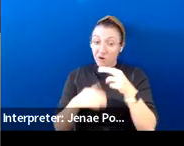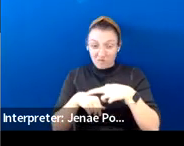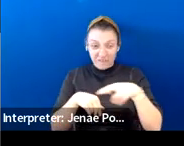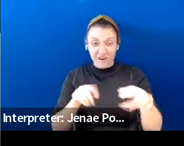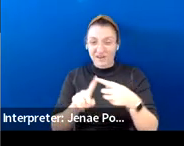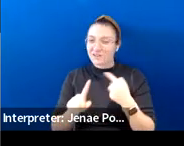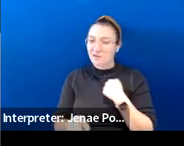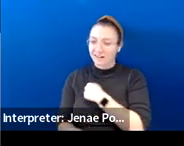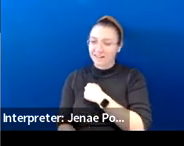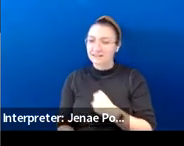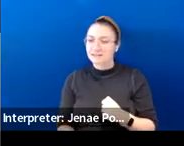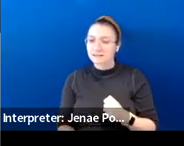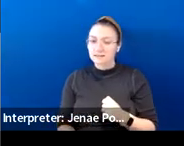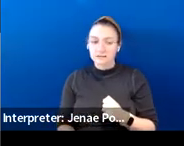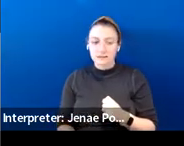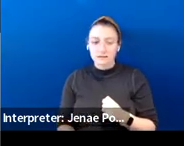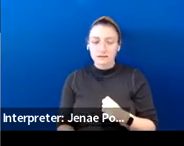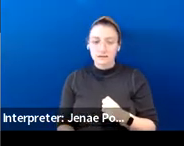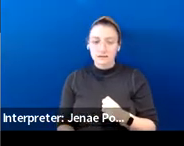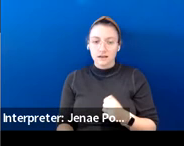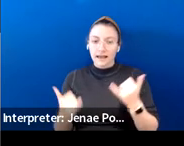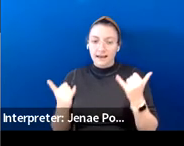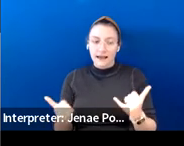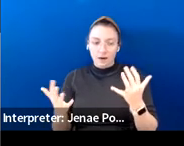And now we would like to take some time.